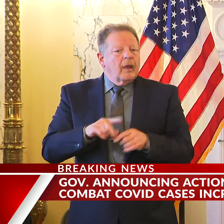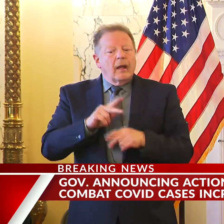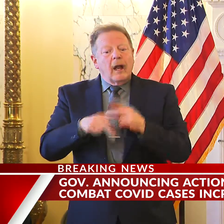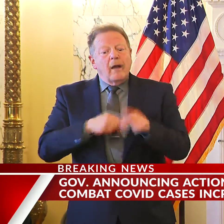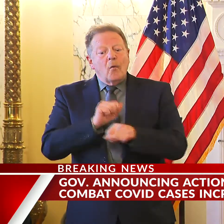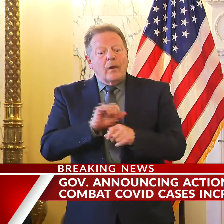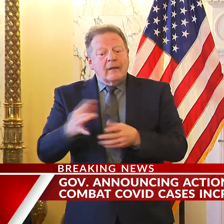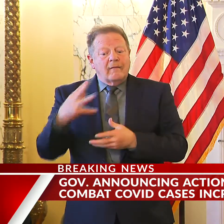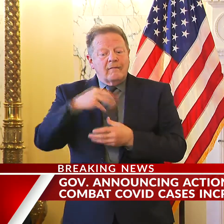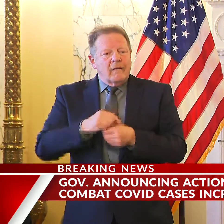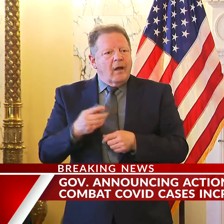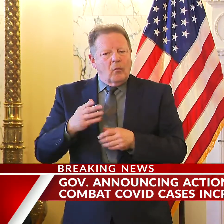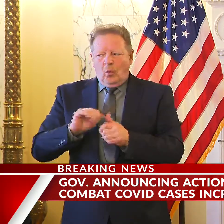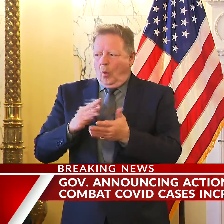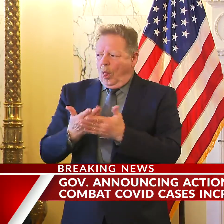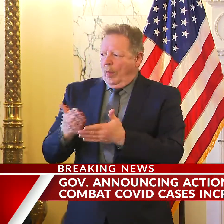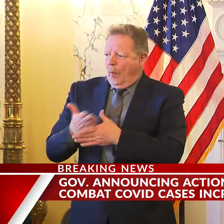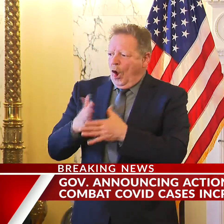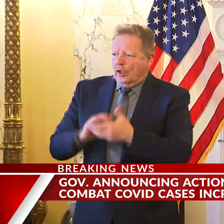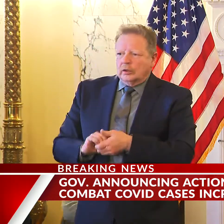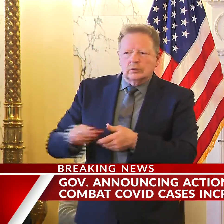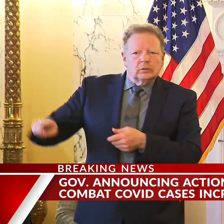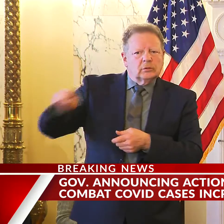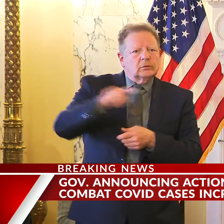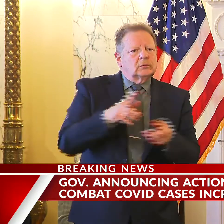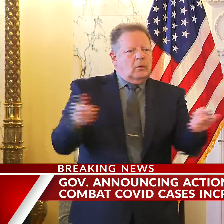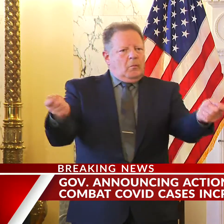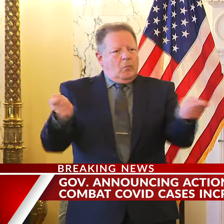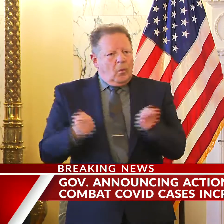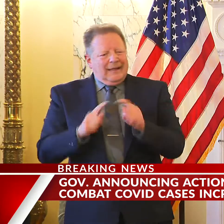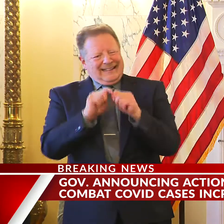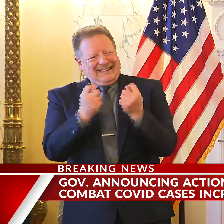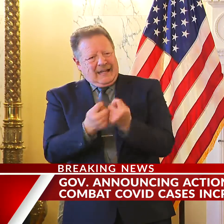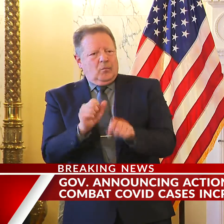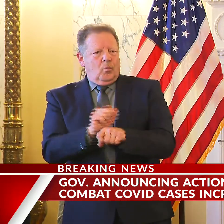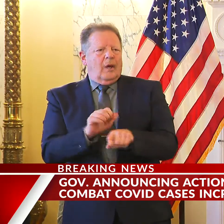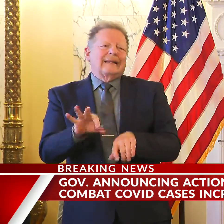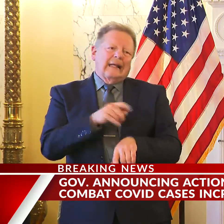CONTEND THE WORK IS GOING TO CONTINUE. CAN IMAGINE. WELL, YOU JUST HEARD THE SCOPE OF